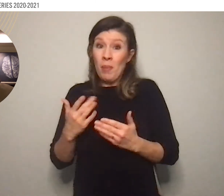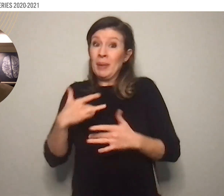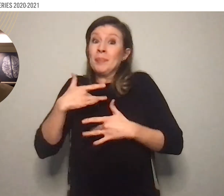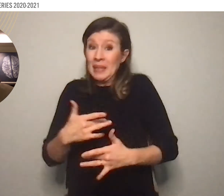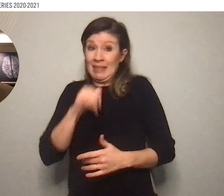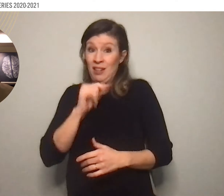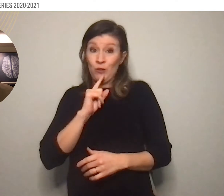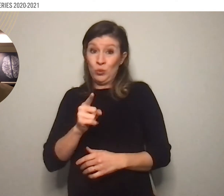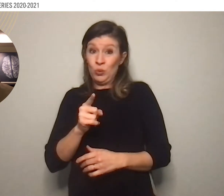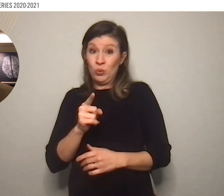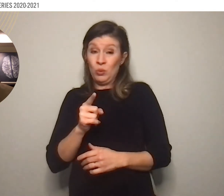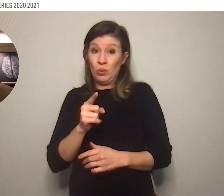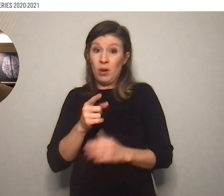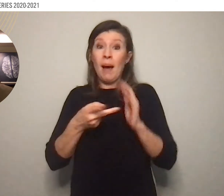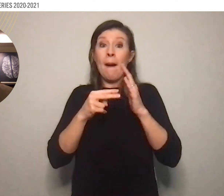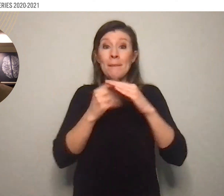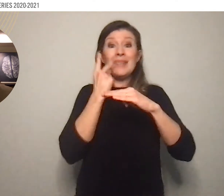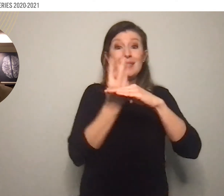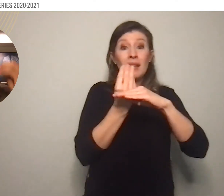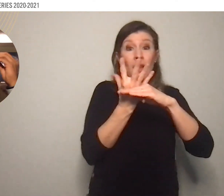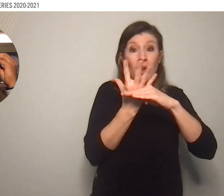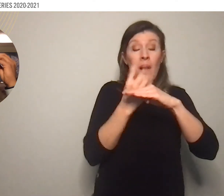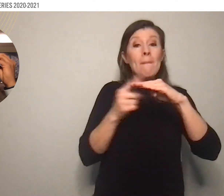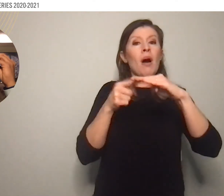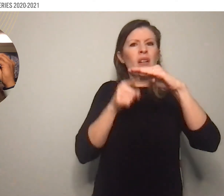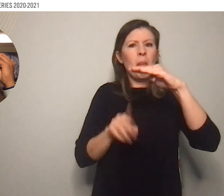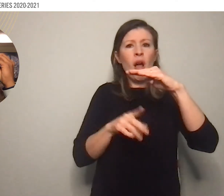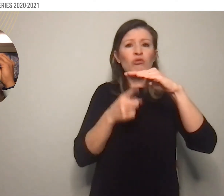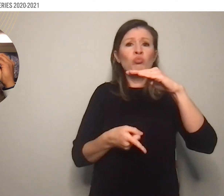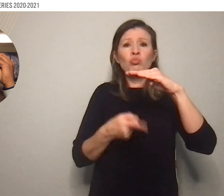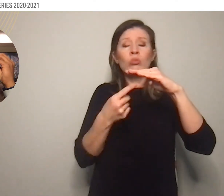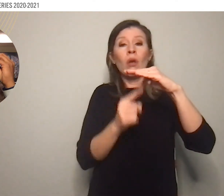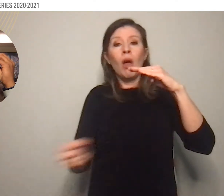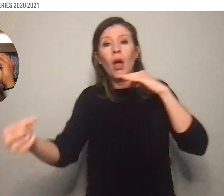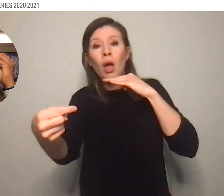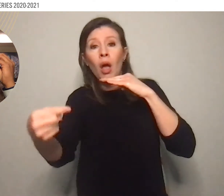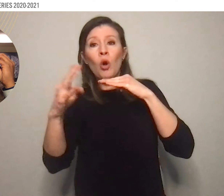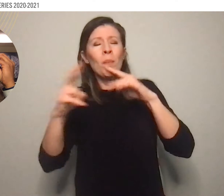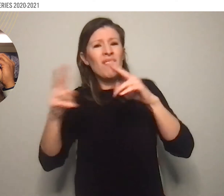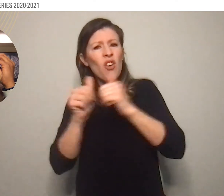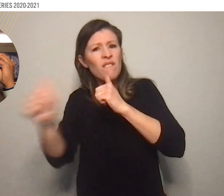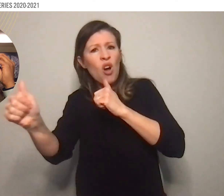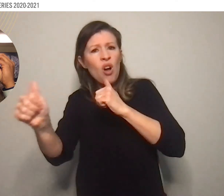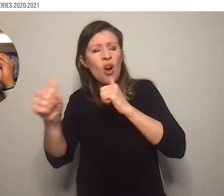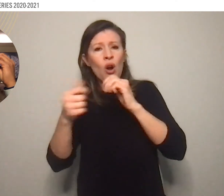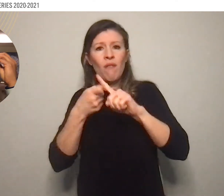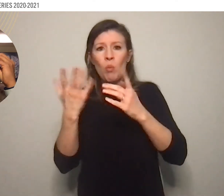That the true biological change could be very distant to what you're what you're seeing and and